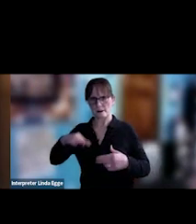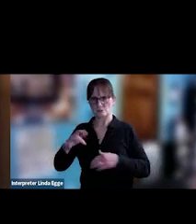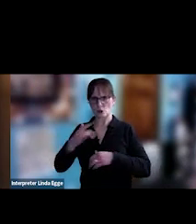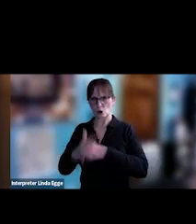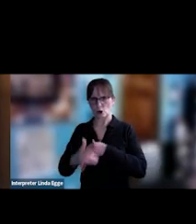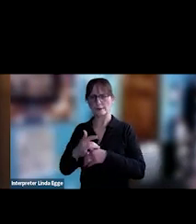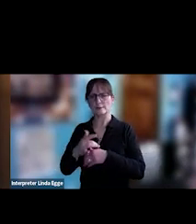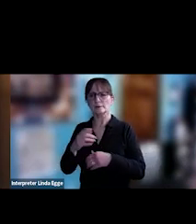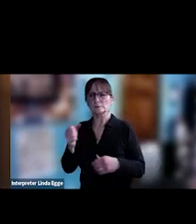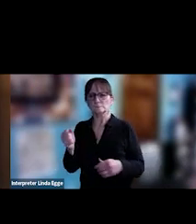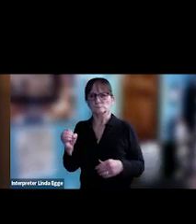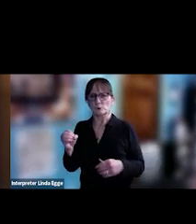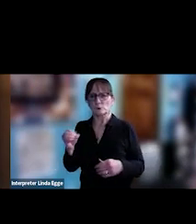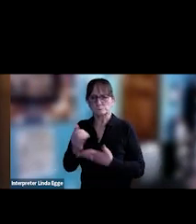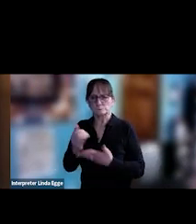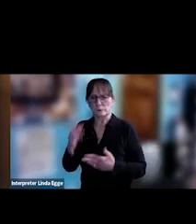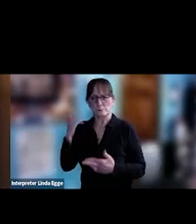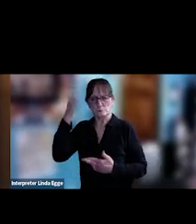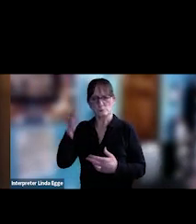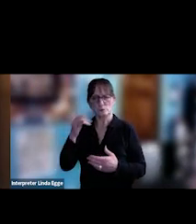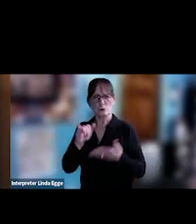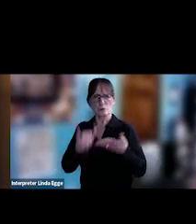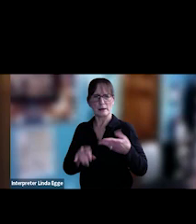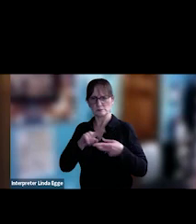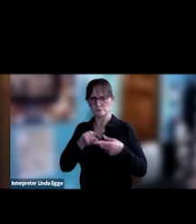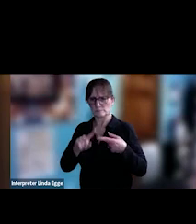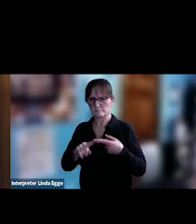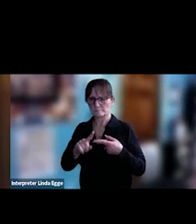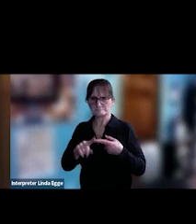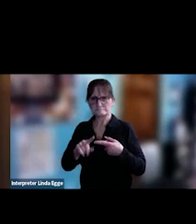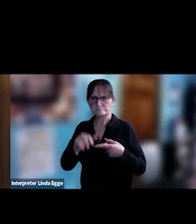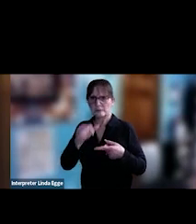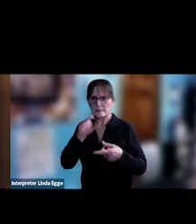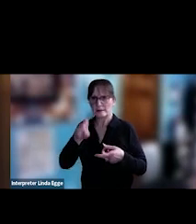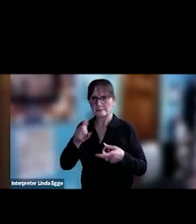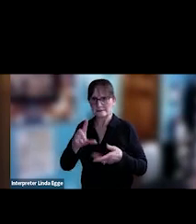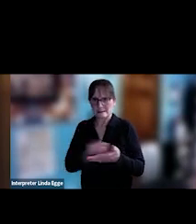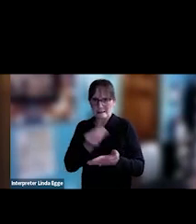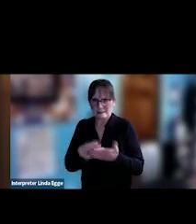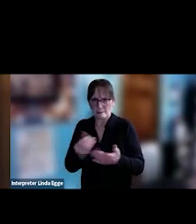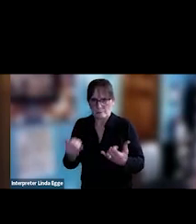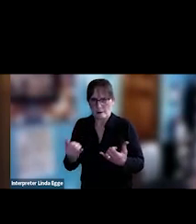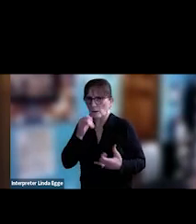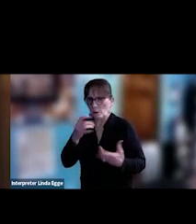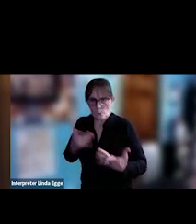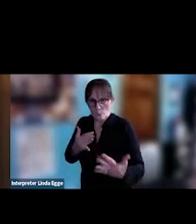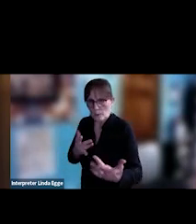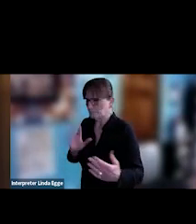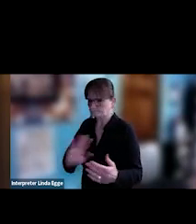So some reasons somebody might do that is, they need the income now, they don't wanna wait until they're older,